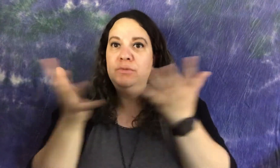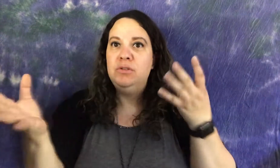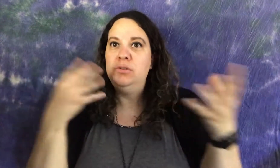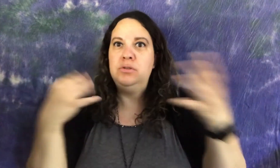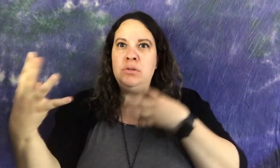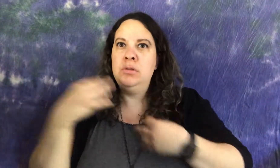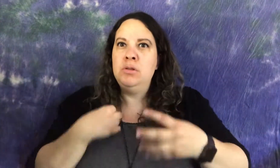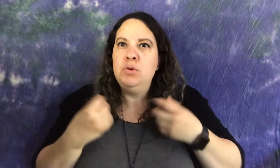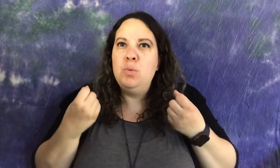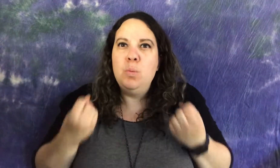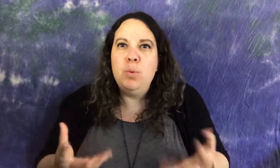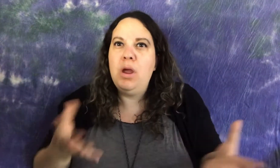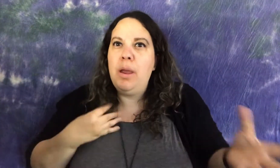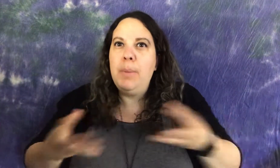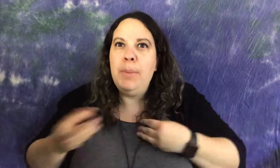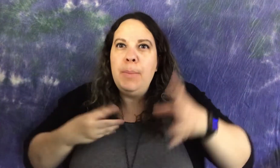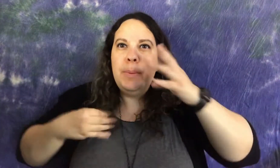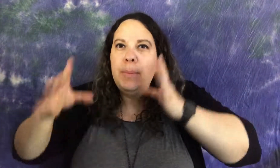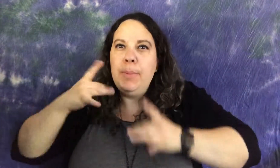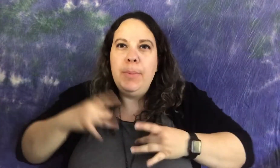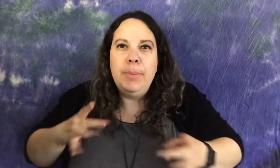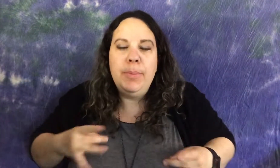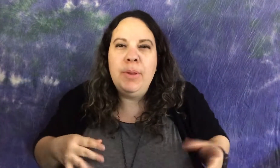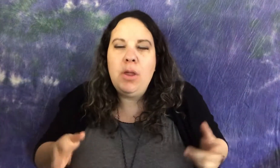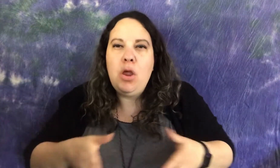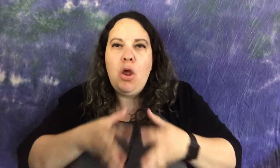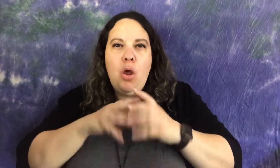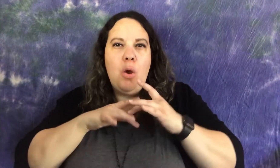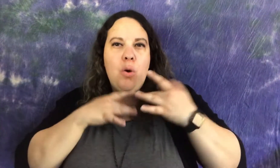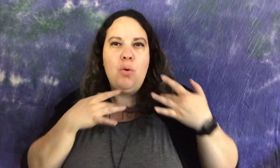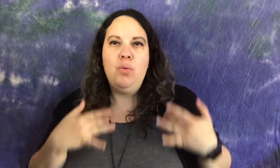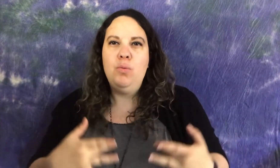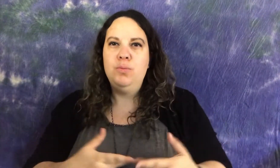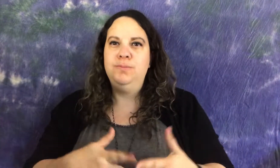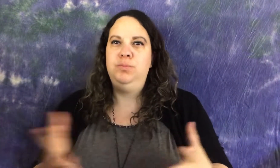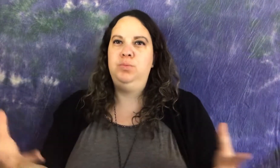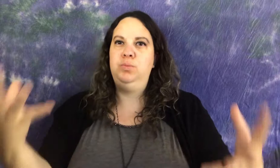Everything, I absorbed into my heart